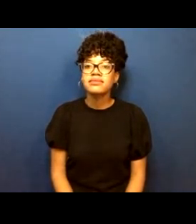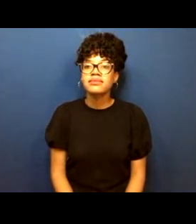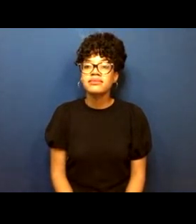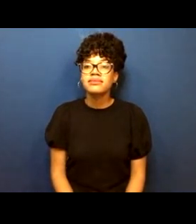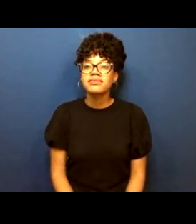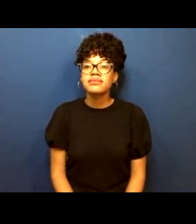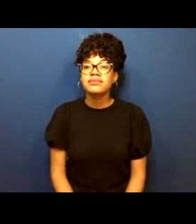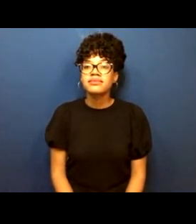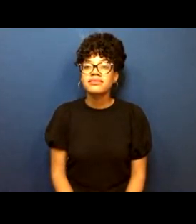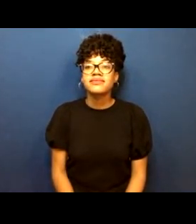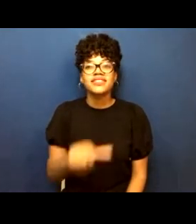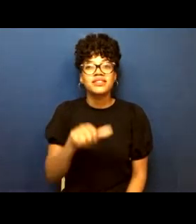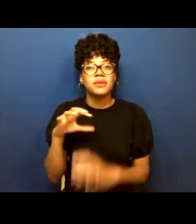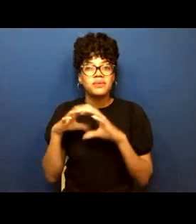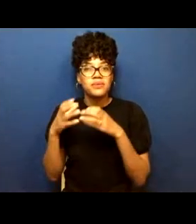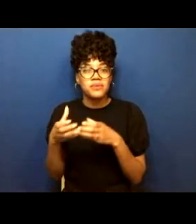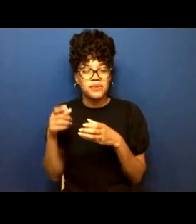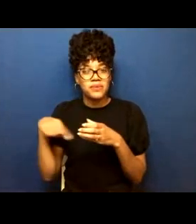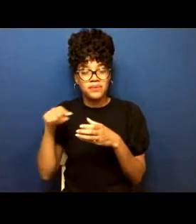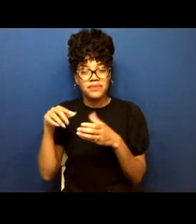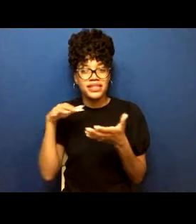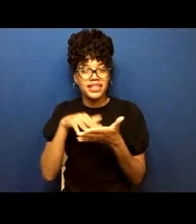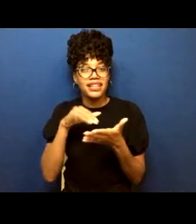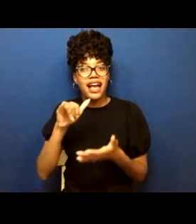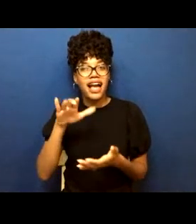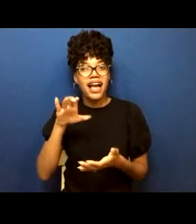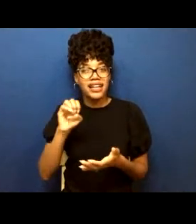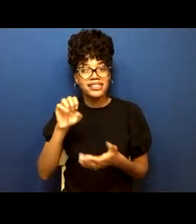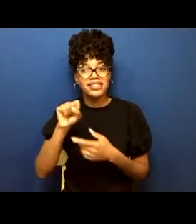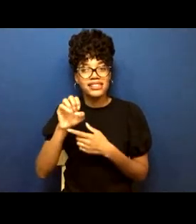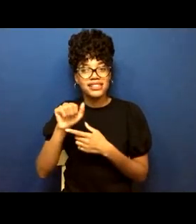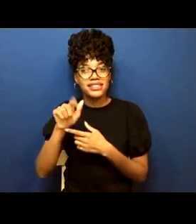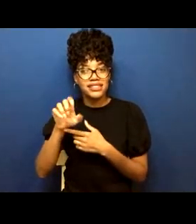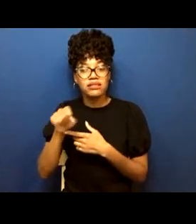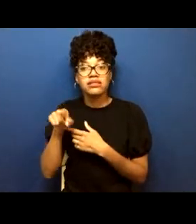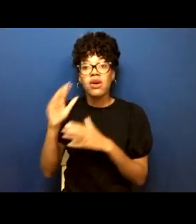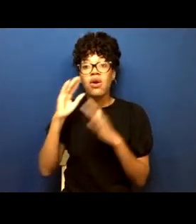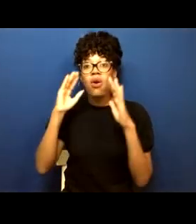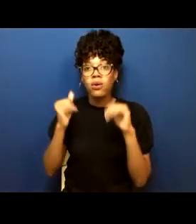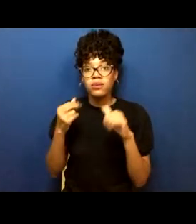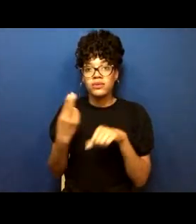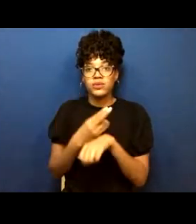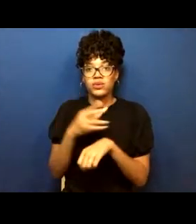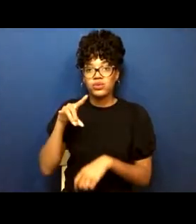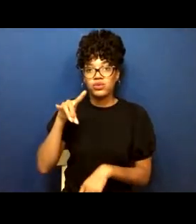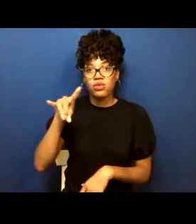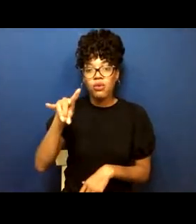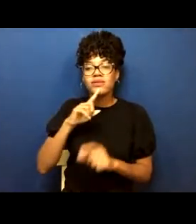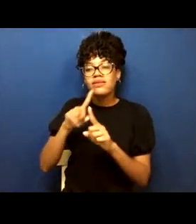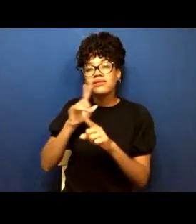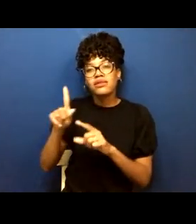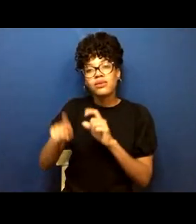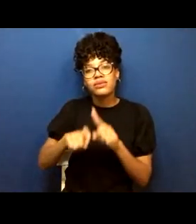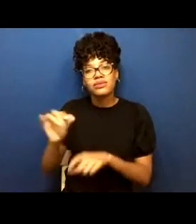who studies ice seals. They are hoping to use drones as a new way to answer a scientific question.